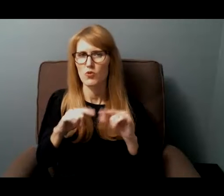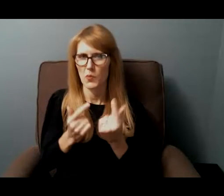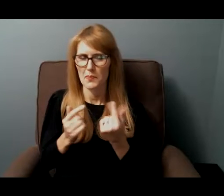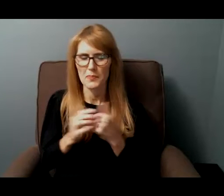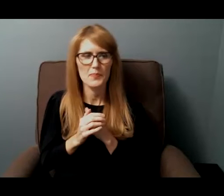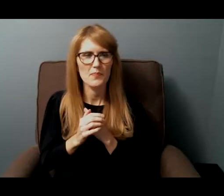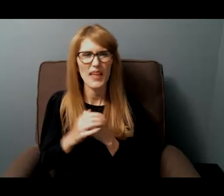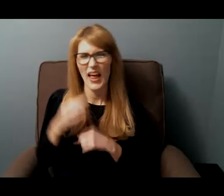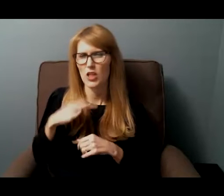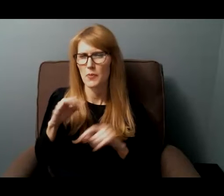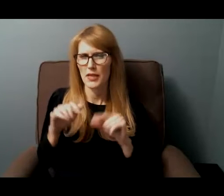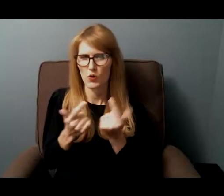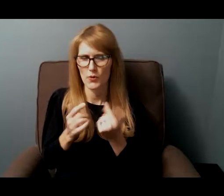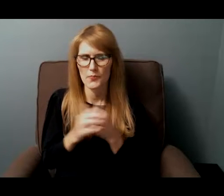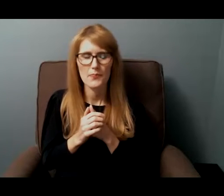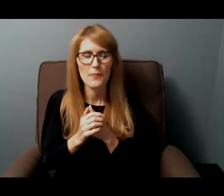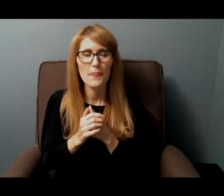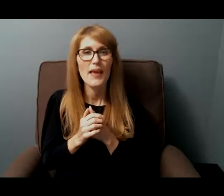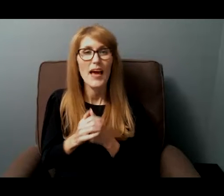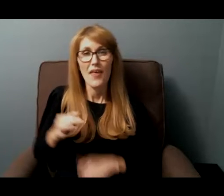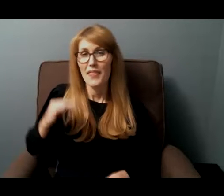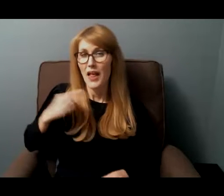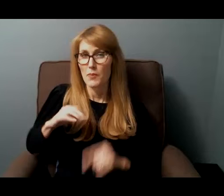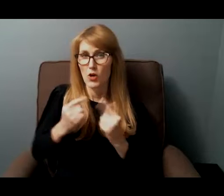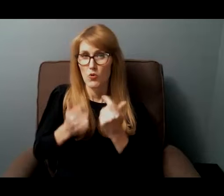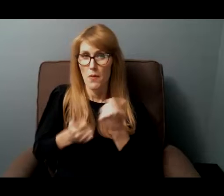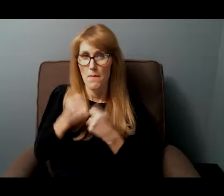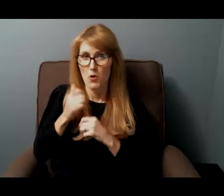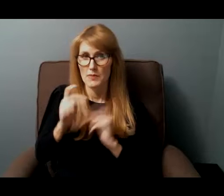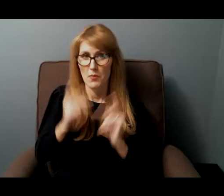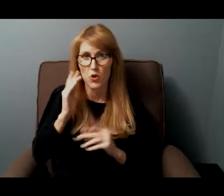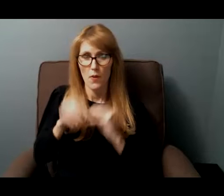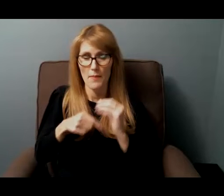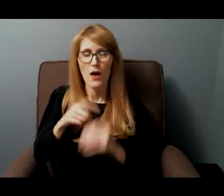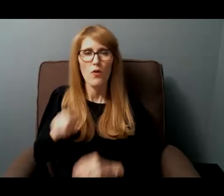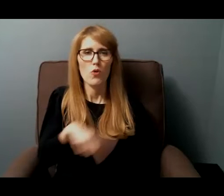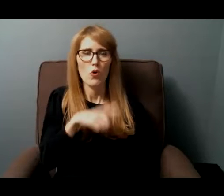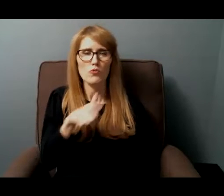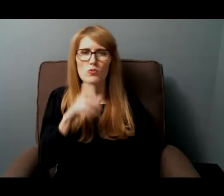The eligibility group most people know about is being 65 years of age or older, and that's really